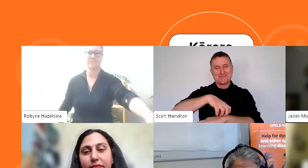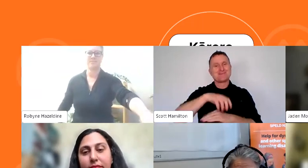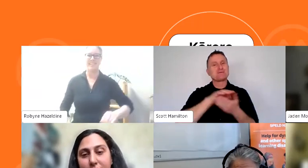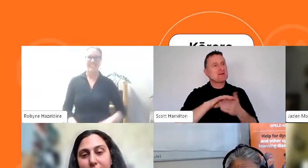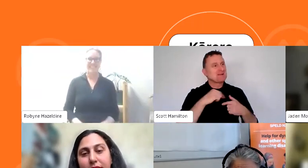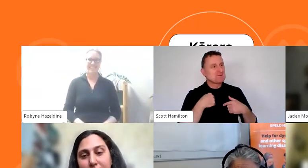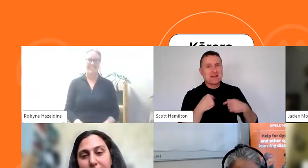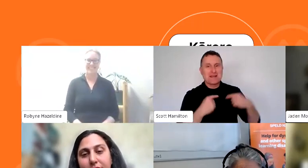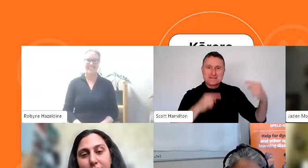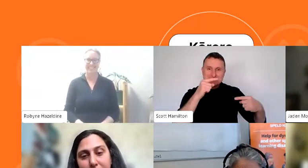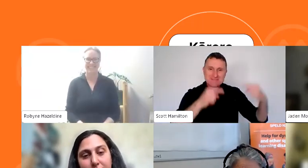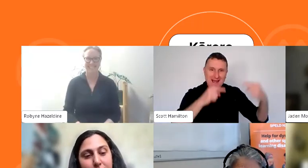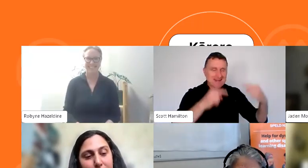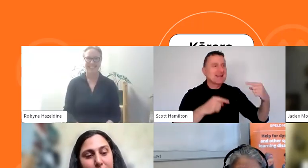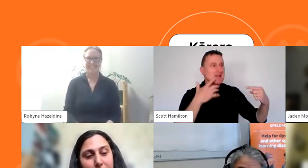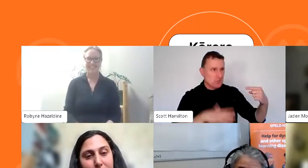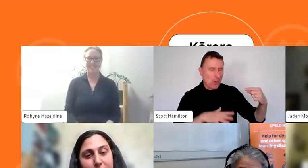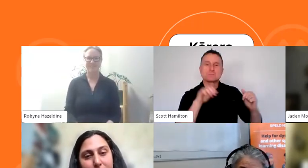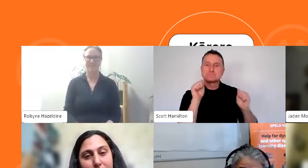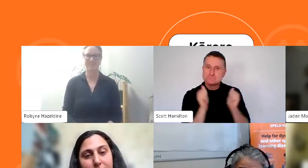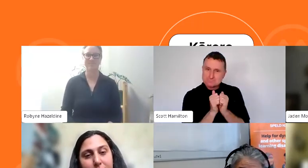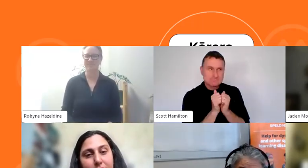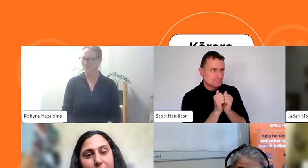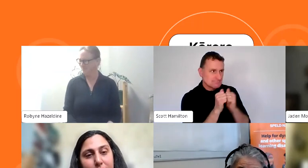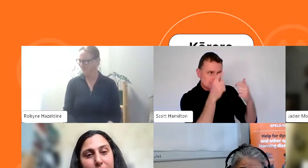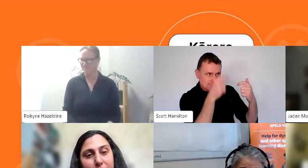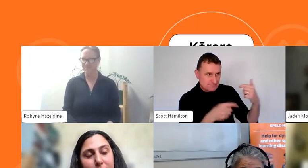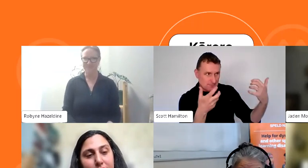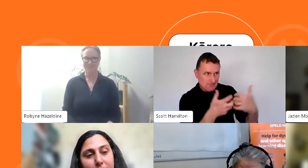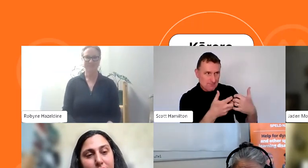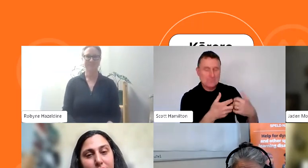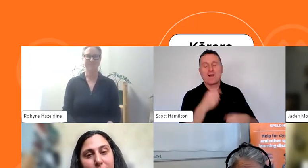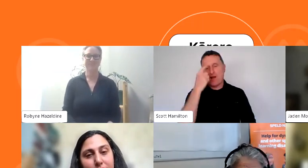accommodations. So I like to think that our role as a creator in this